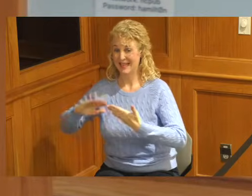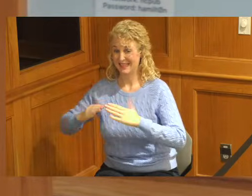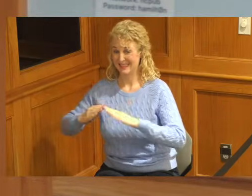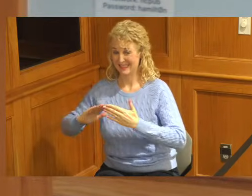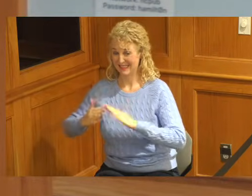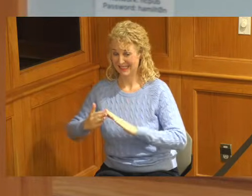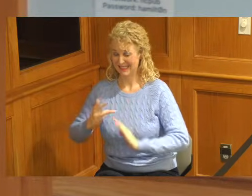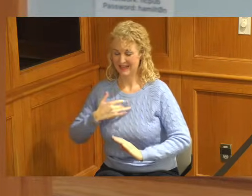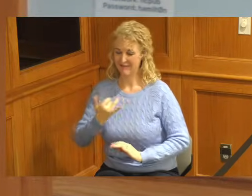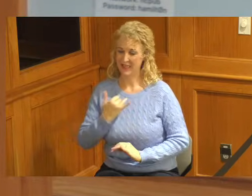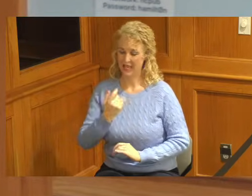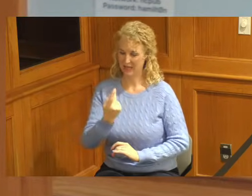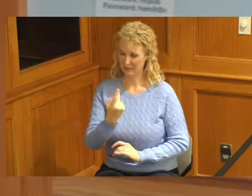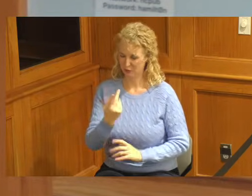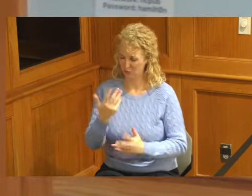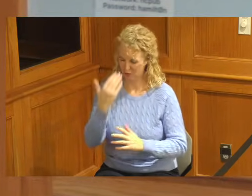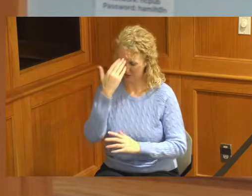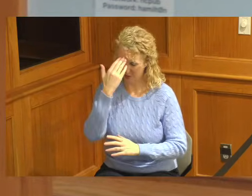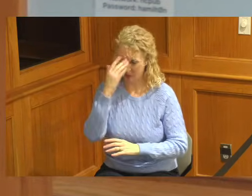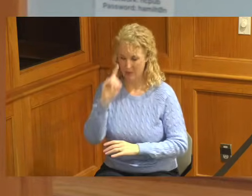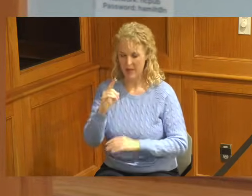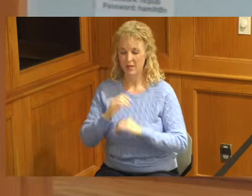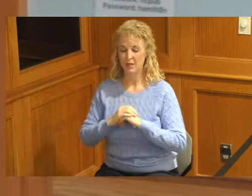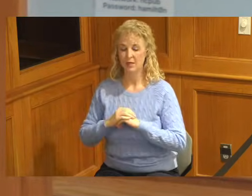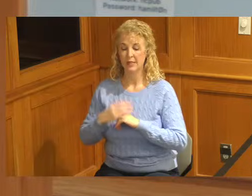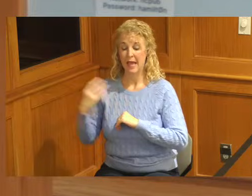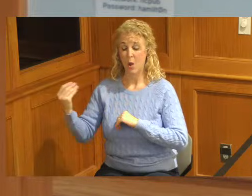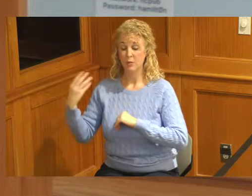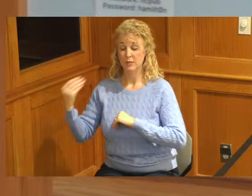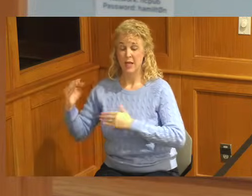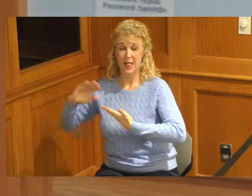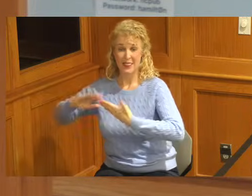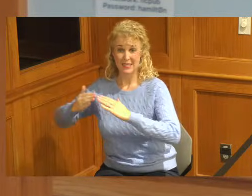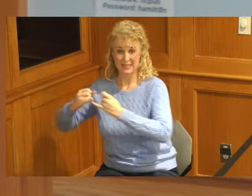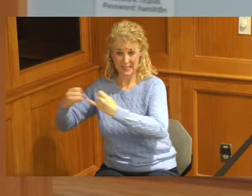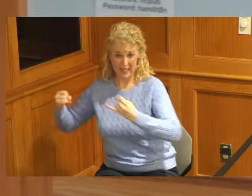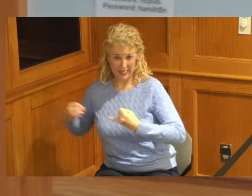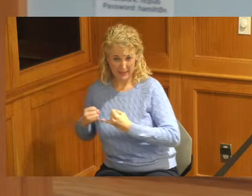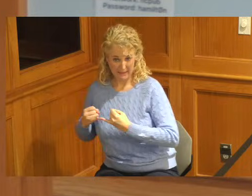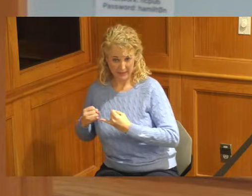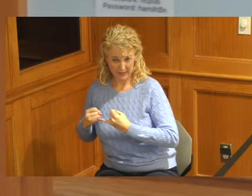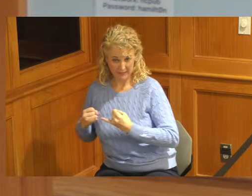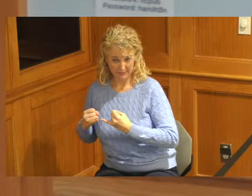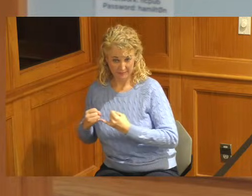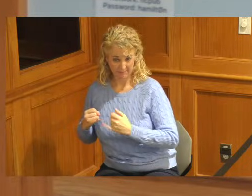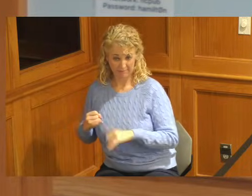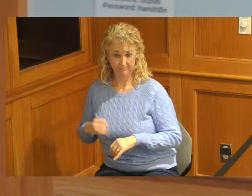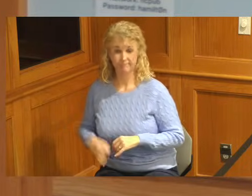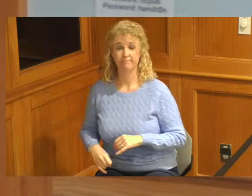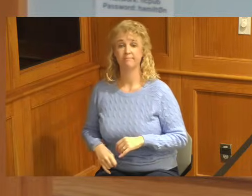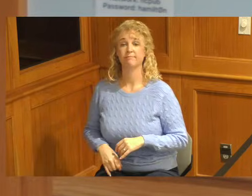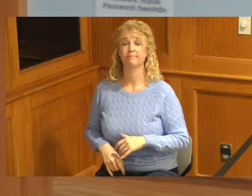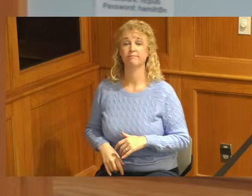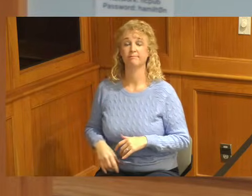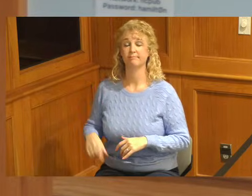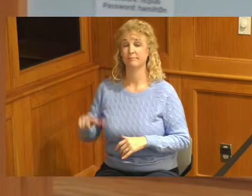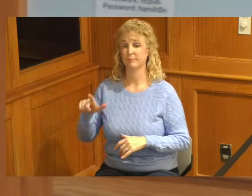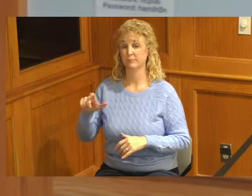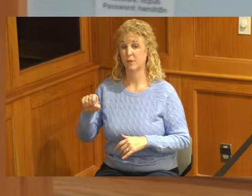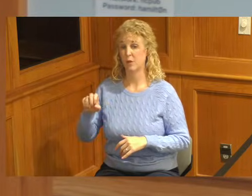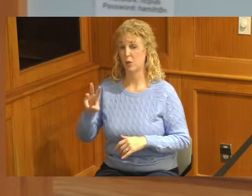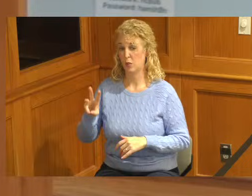but we see this that a project funded by a low the low-inccome housing tax credit is affordable. It's